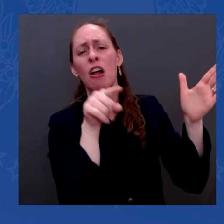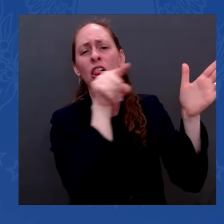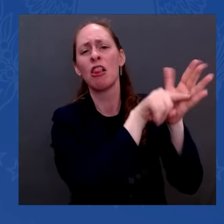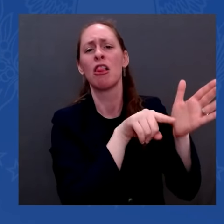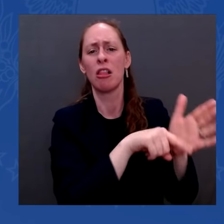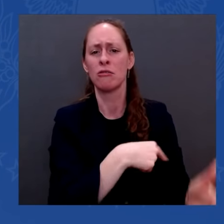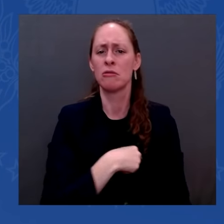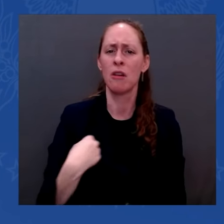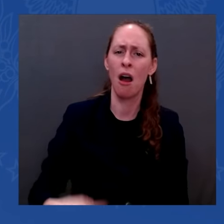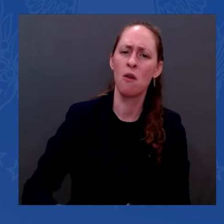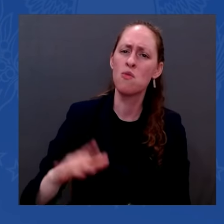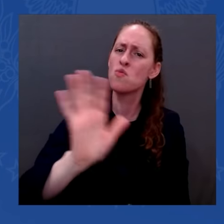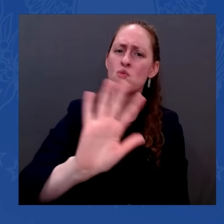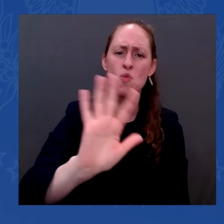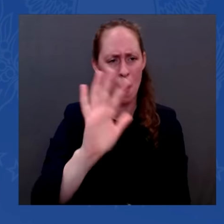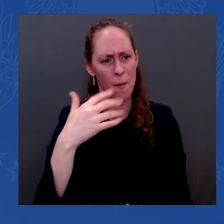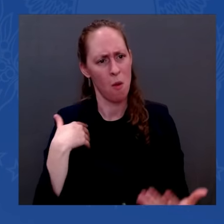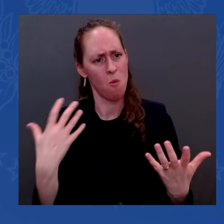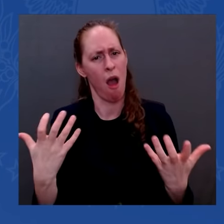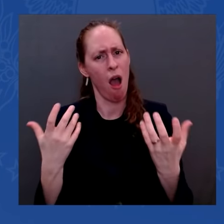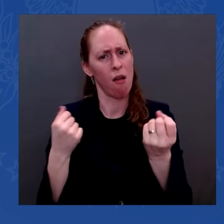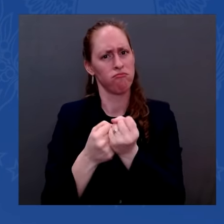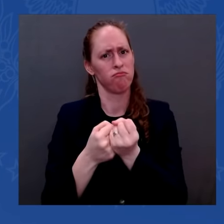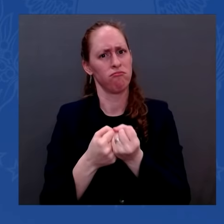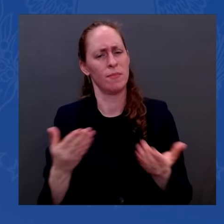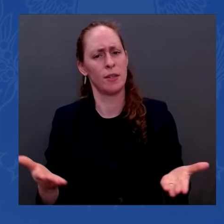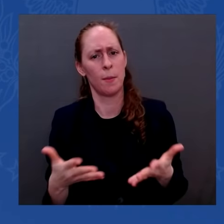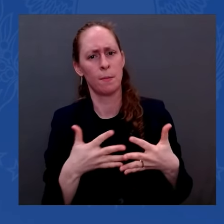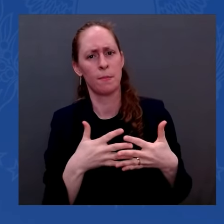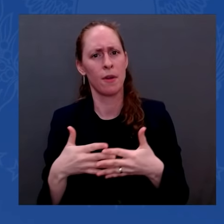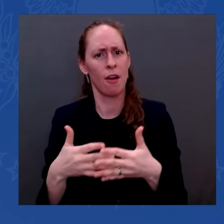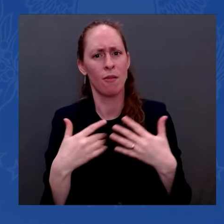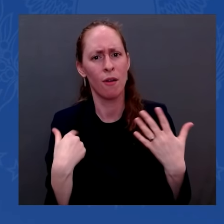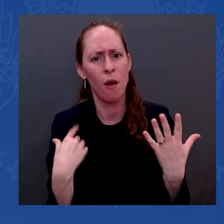and I have Deputy Secretary to my -- there you go, I thought to my right;